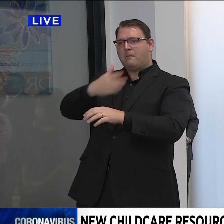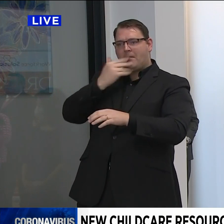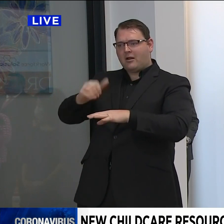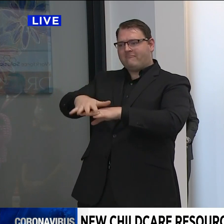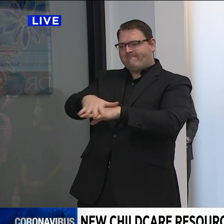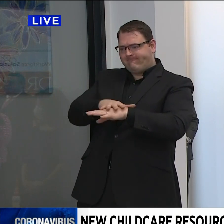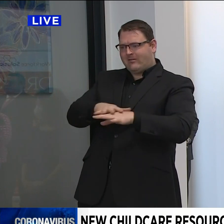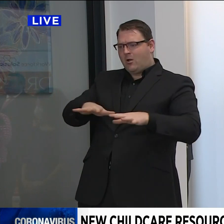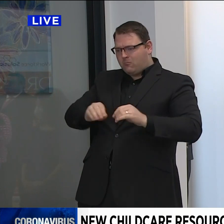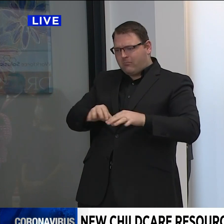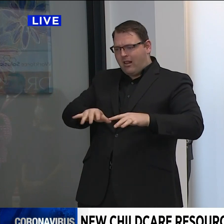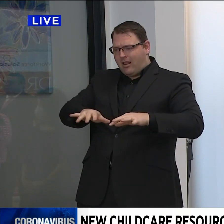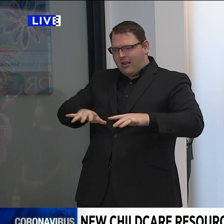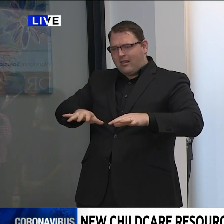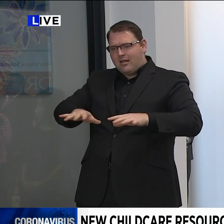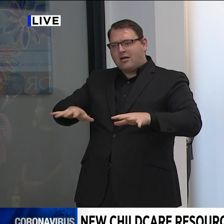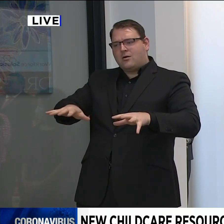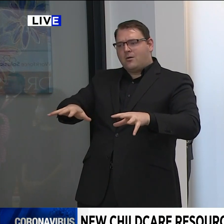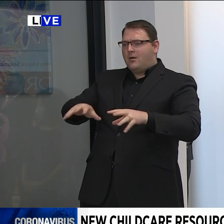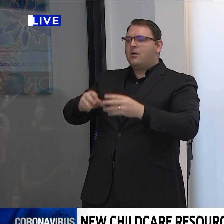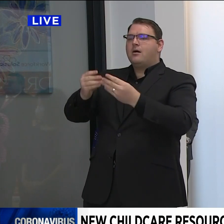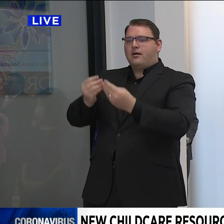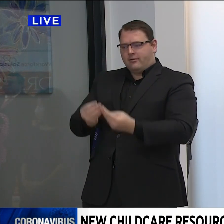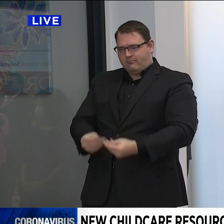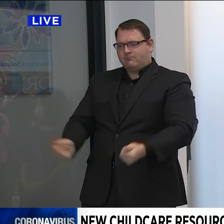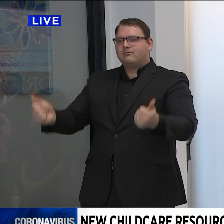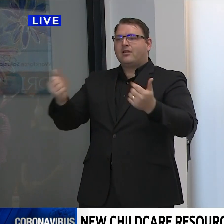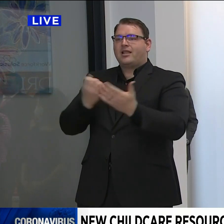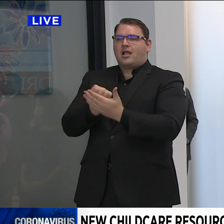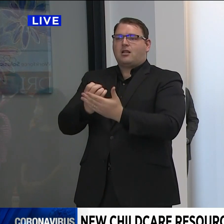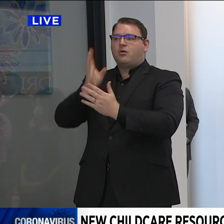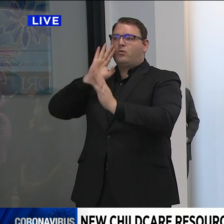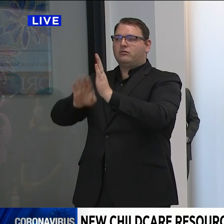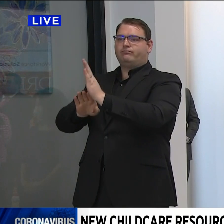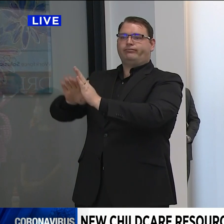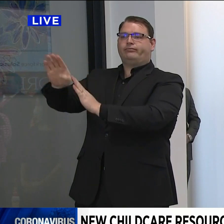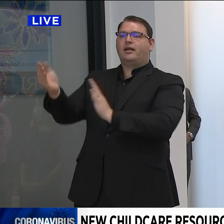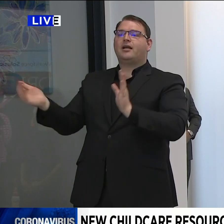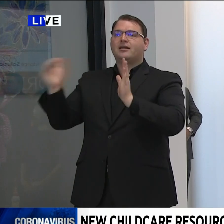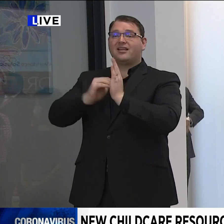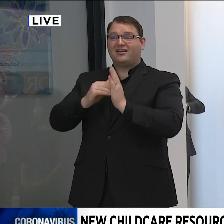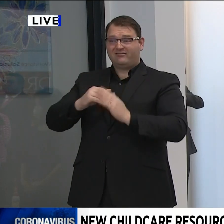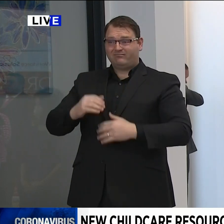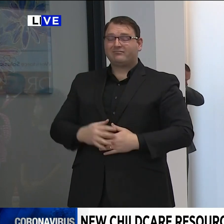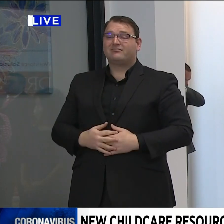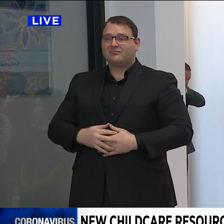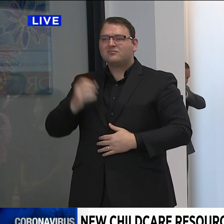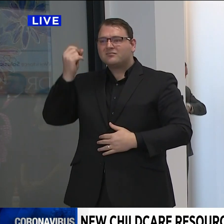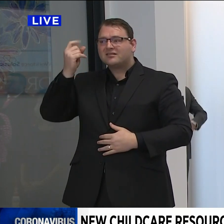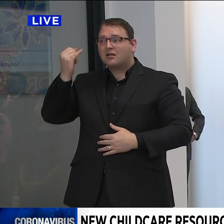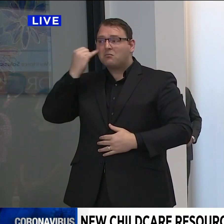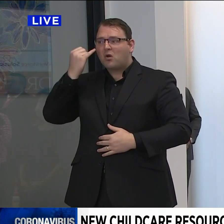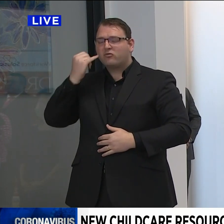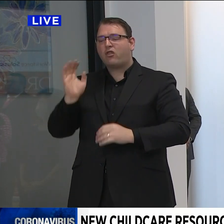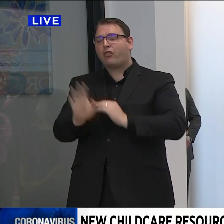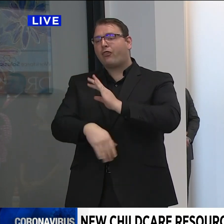the sooner we can go back to our lives. The sooner the our lives. The sooner the economy will recover and if we economy will recover and if we don’t put our foot forward our